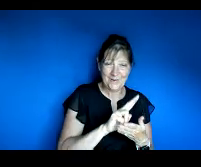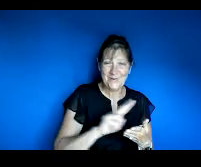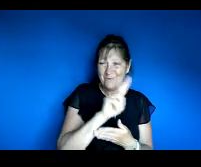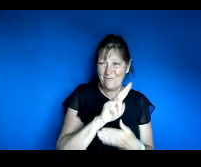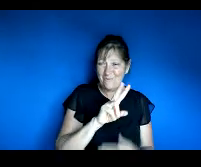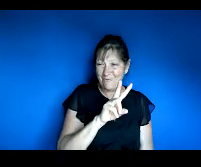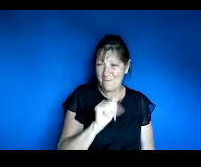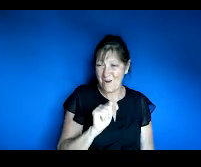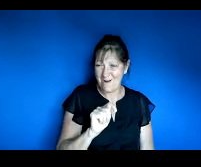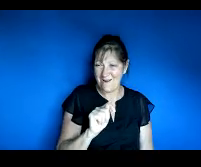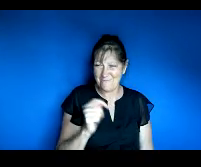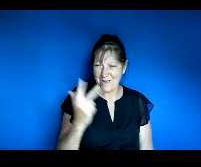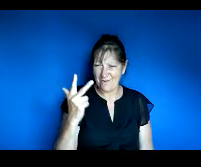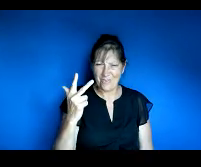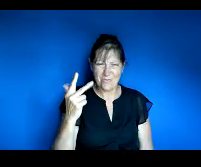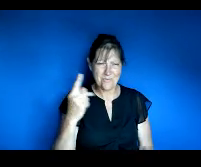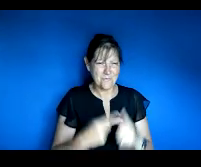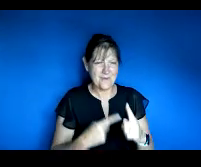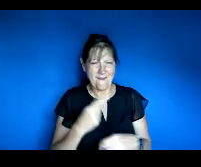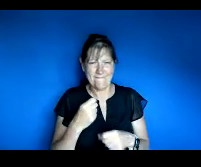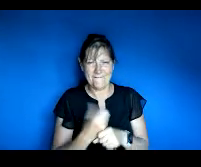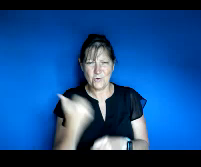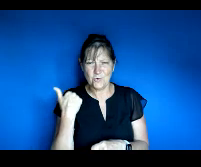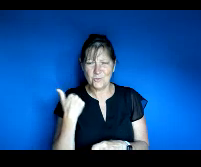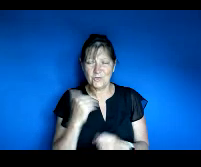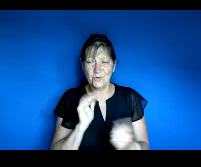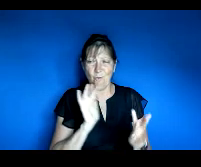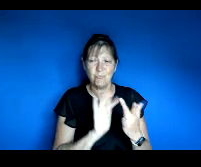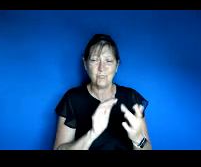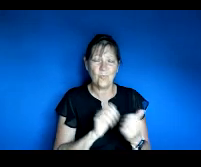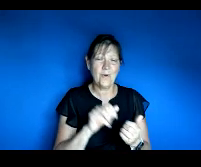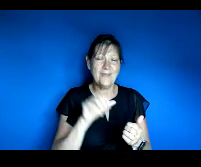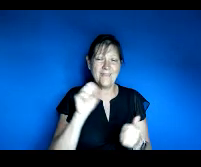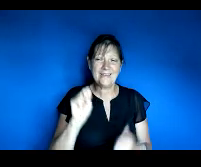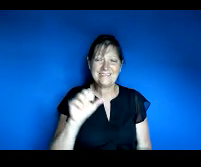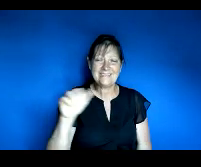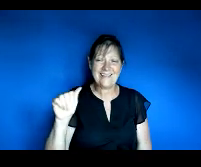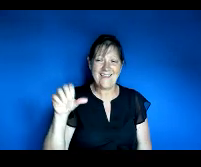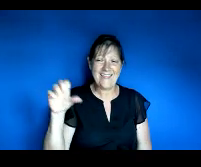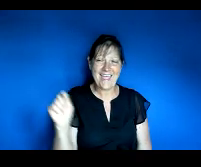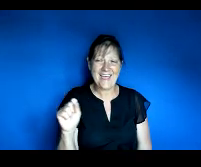about three and a half years ago connecting with Student Accessibility Services, and applied for the position,